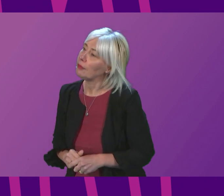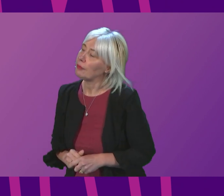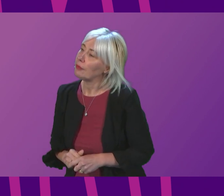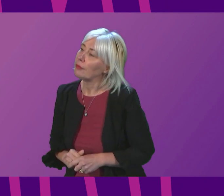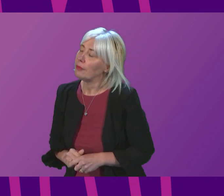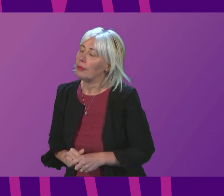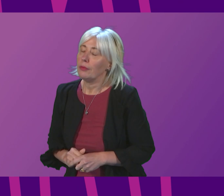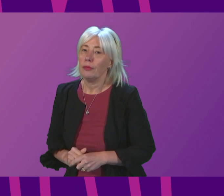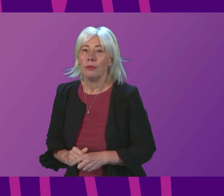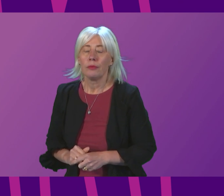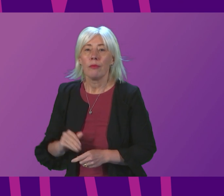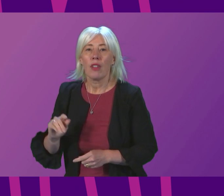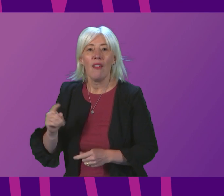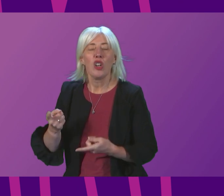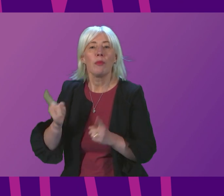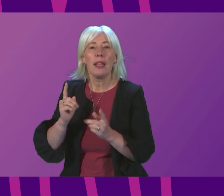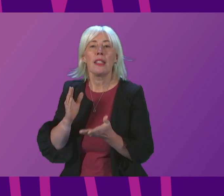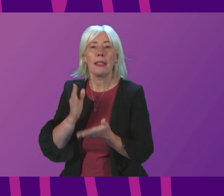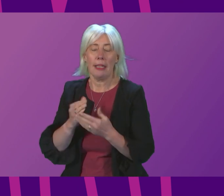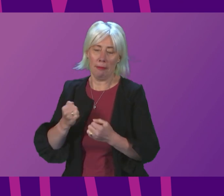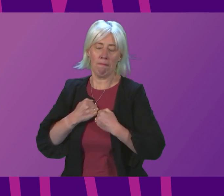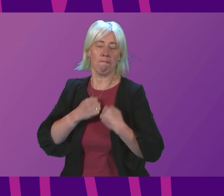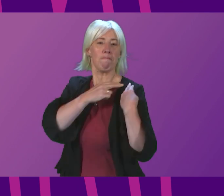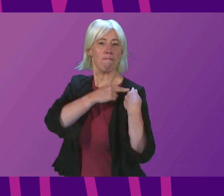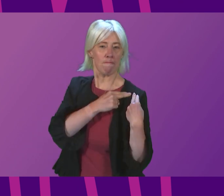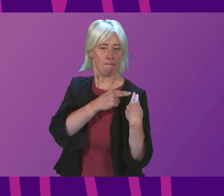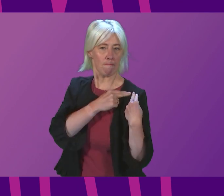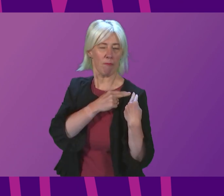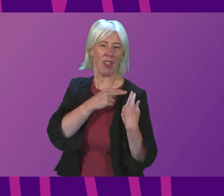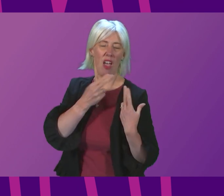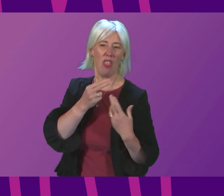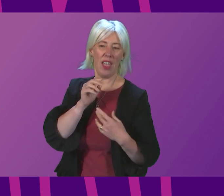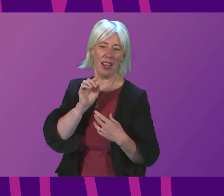The First Minister says that she takes ultimate responsibility, then throws an ex-minister—a